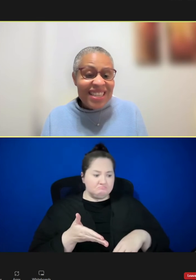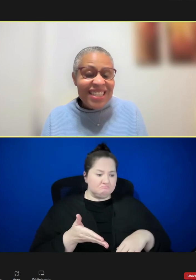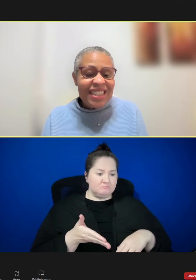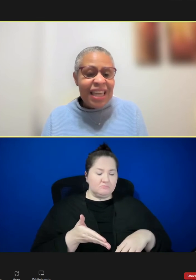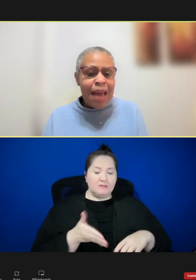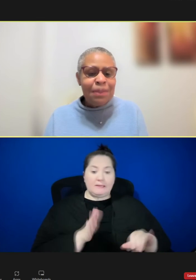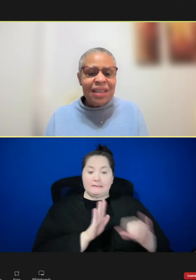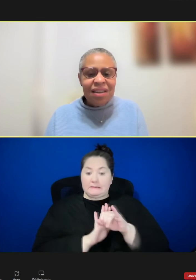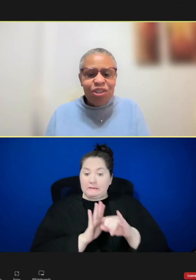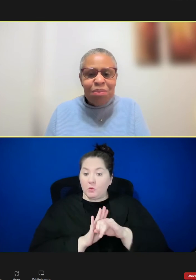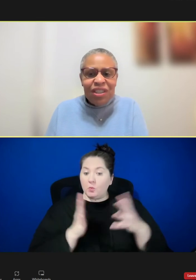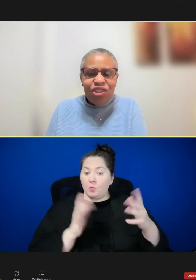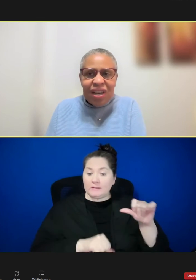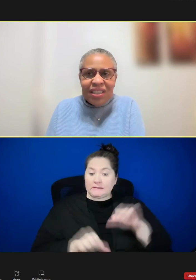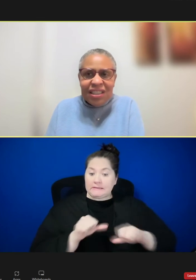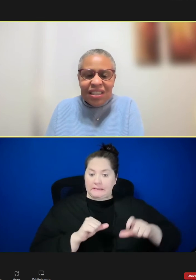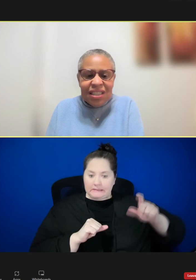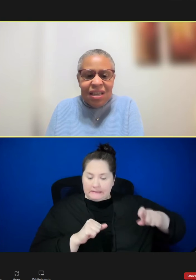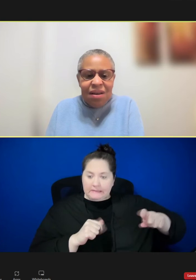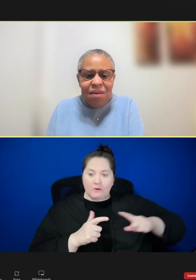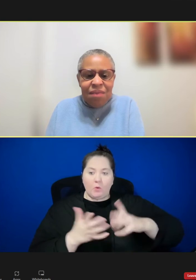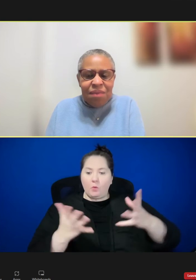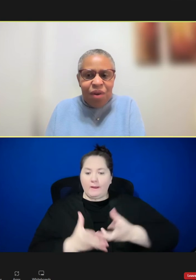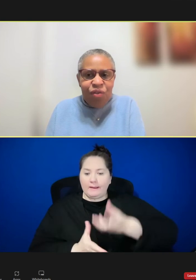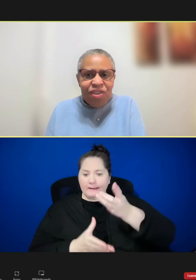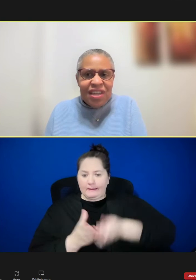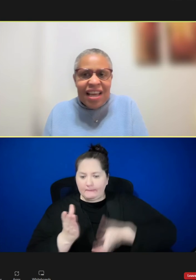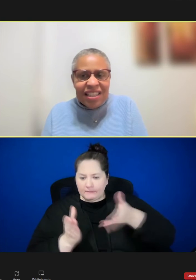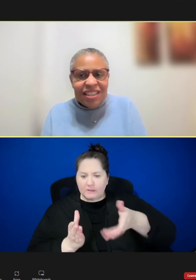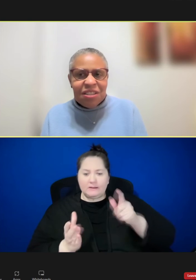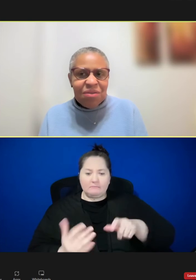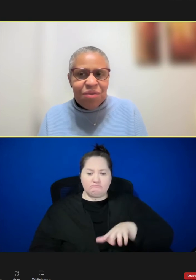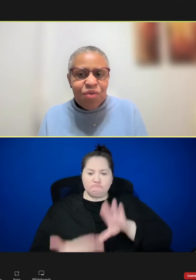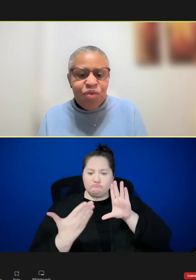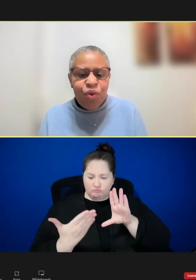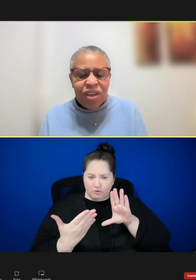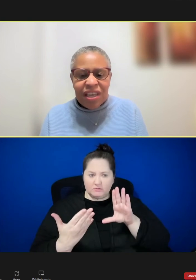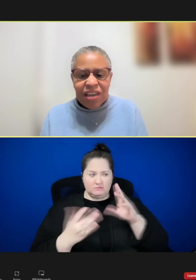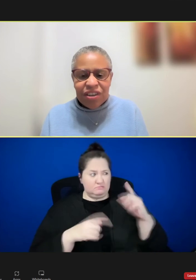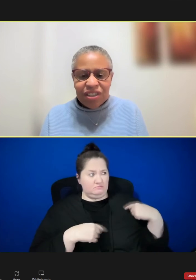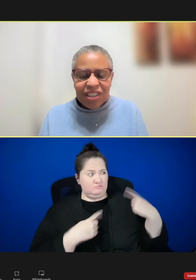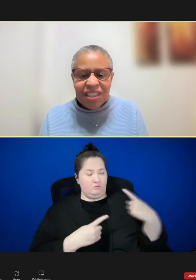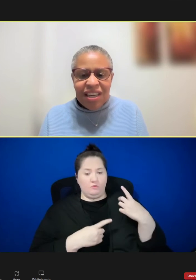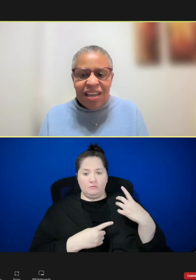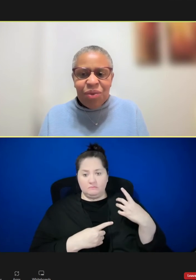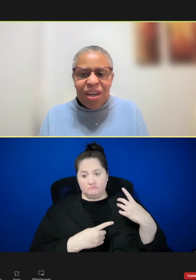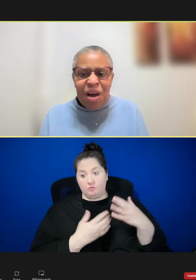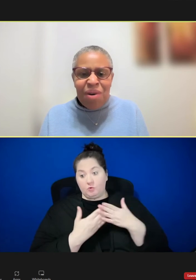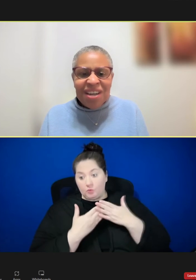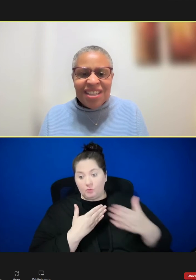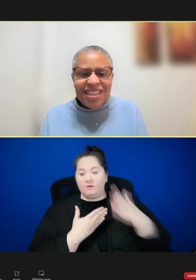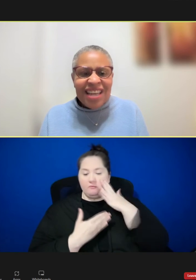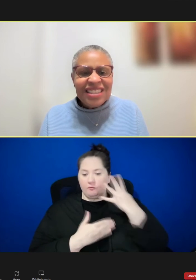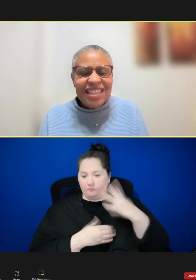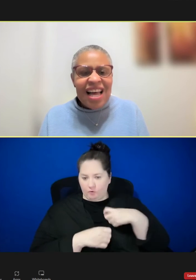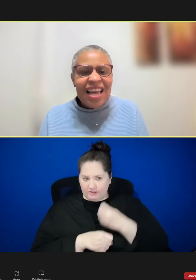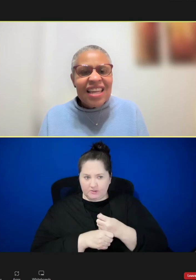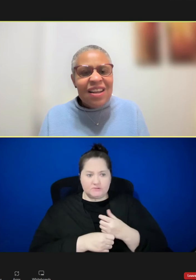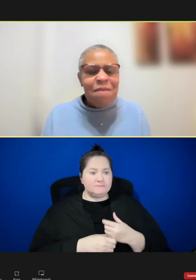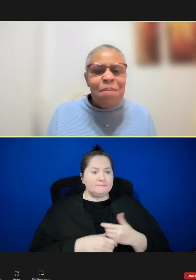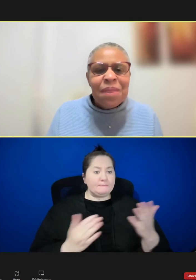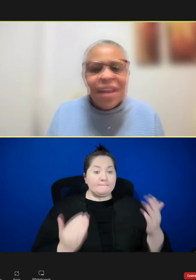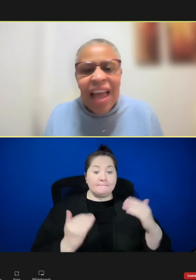needs and gaps that should be addressed over the next four years. We can go on to the next slide.